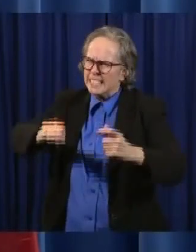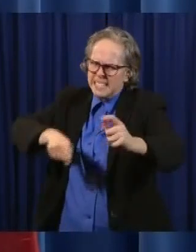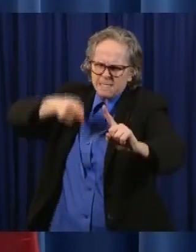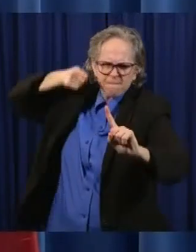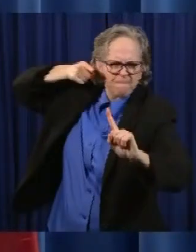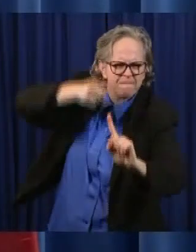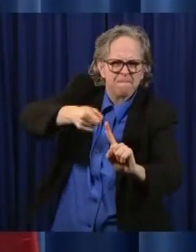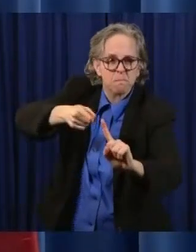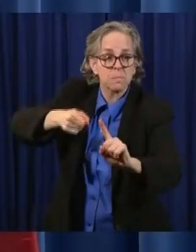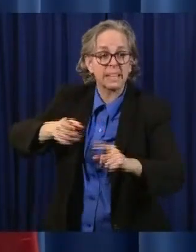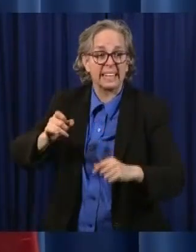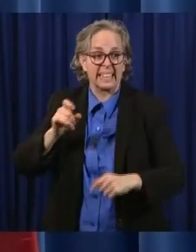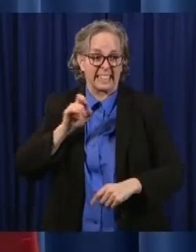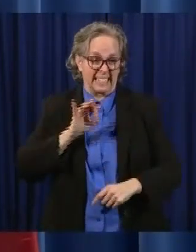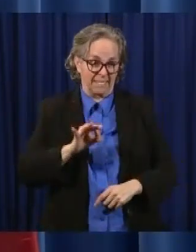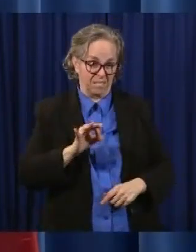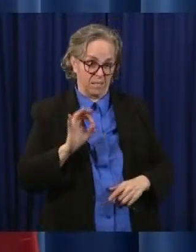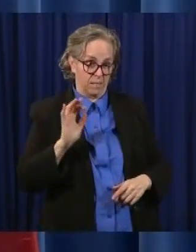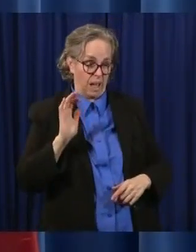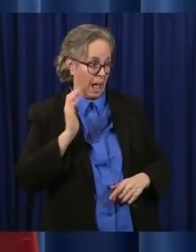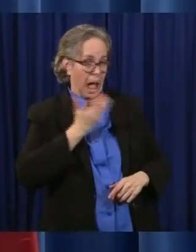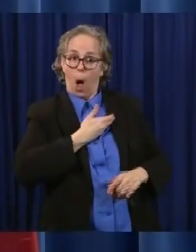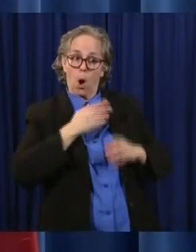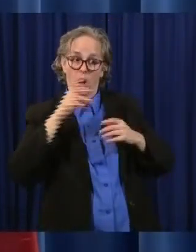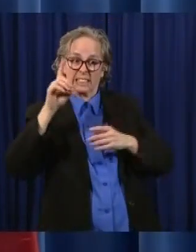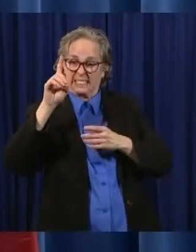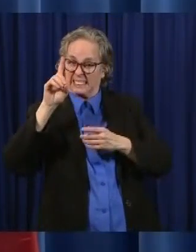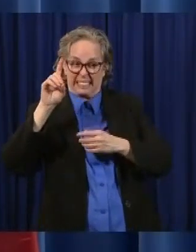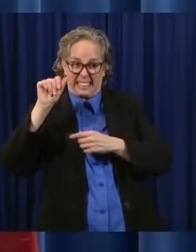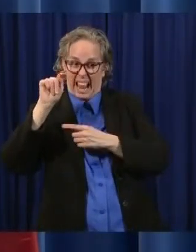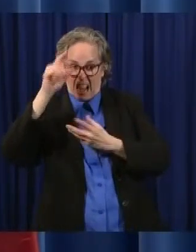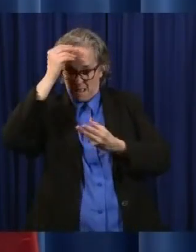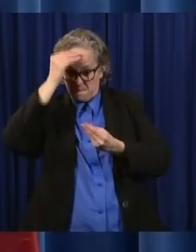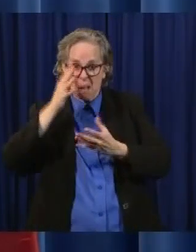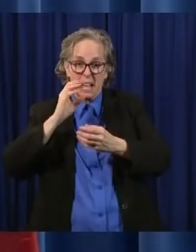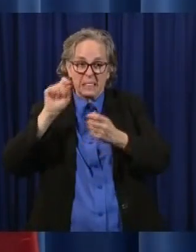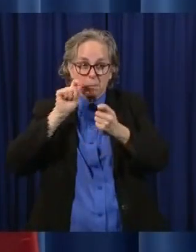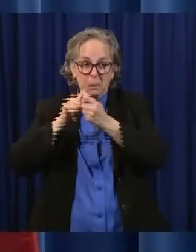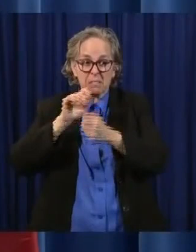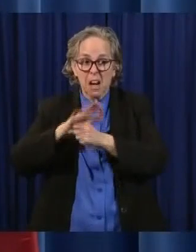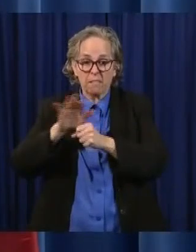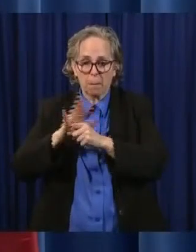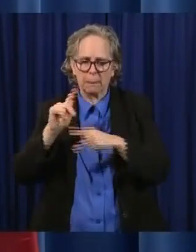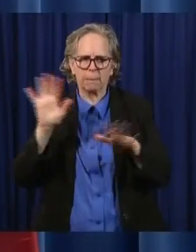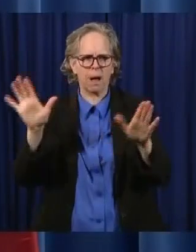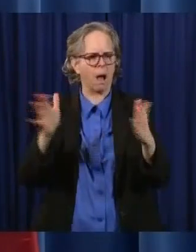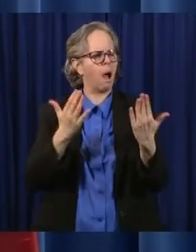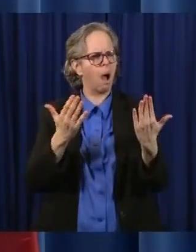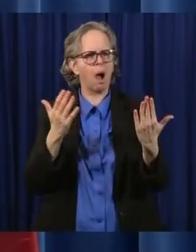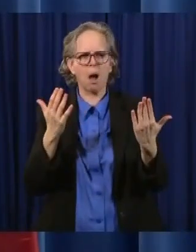OHIO LAW. THAT IS WHAT IT PROVIDES THAT IS SO SPECIFIC THAT THE DATA OR